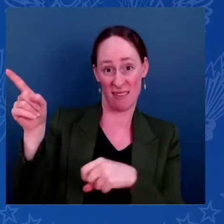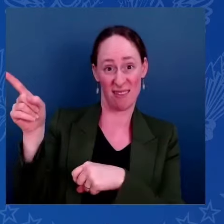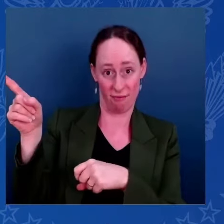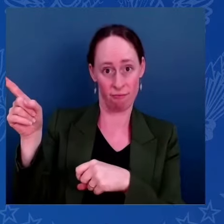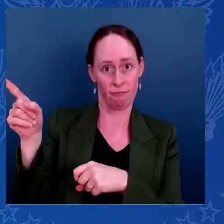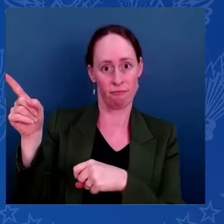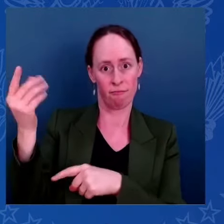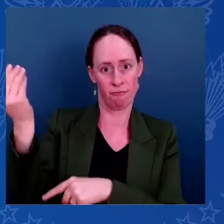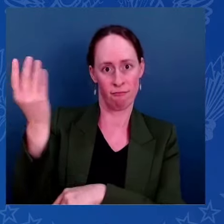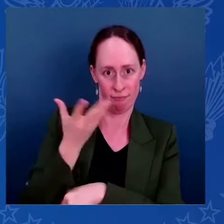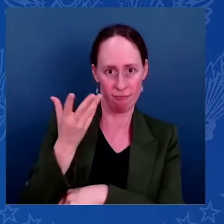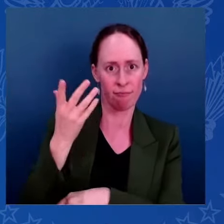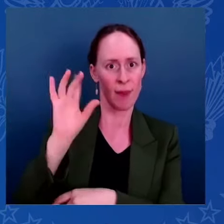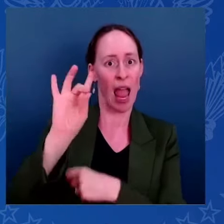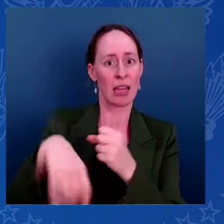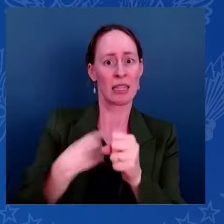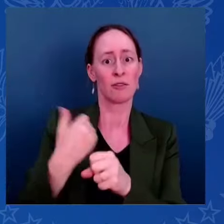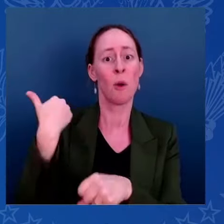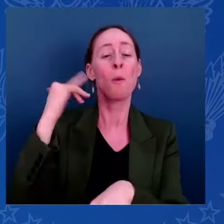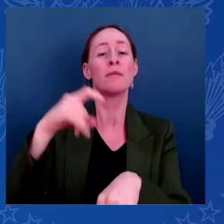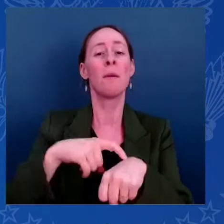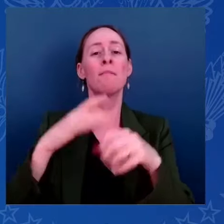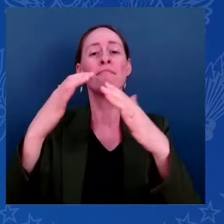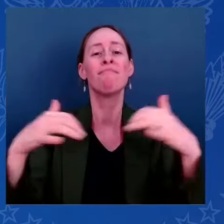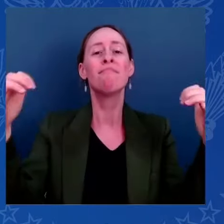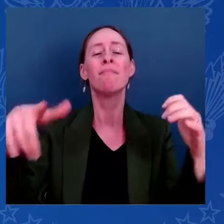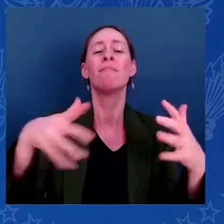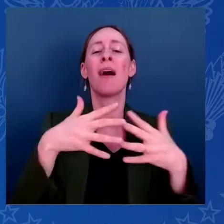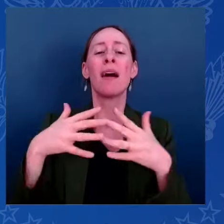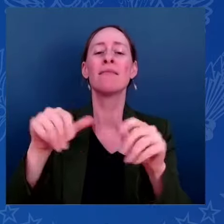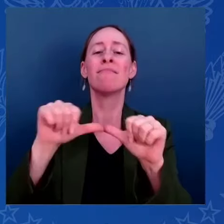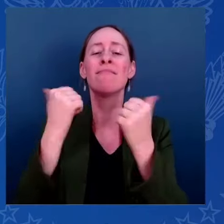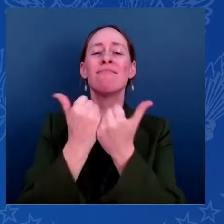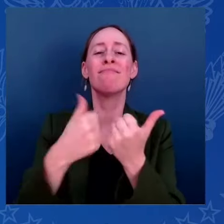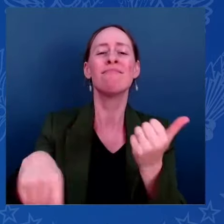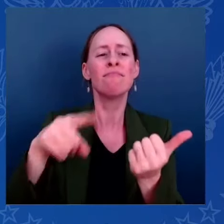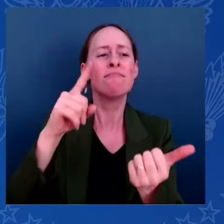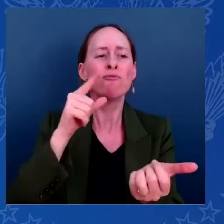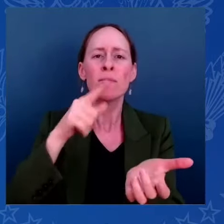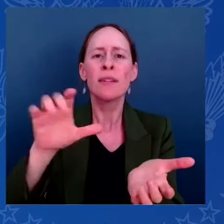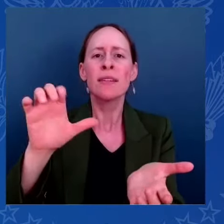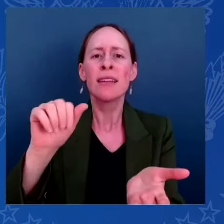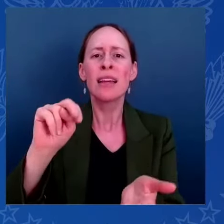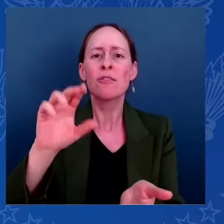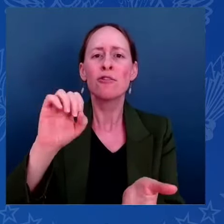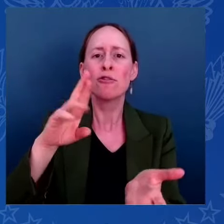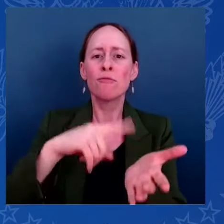for Cancer Research meeting when you gave an inspiring speech soon after the announcement of your Cancer Moonshot.